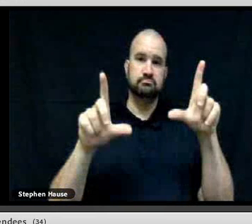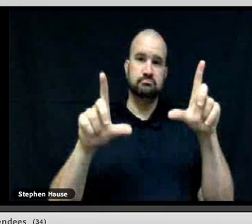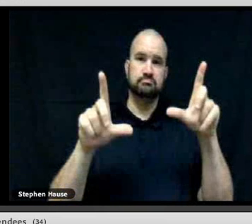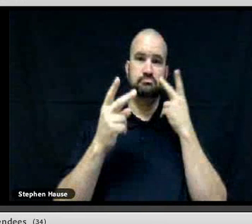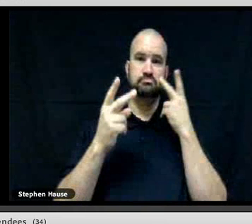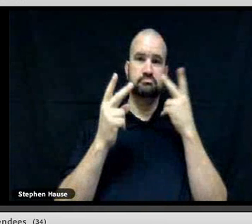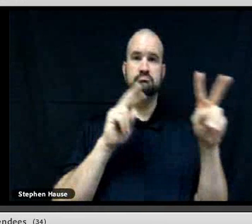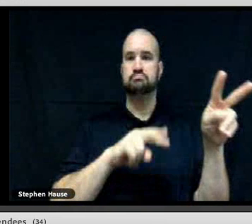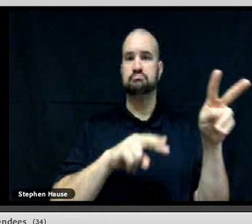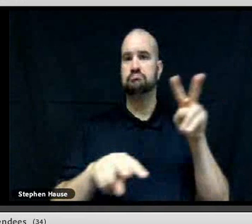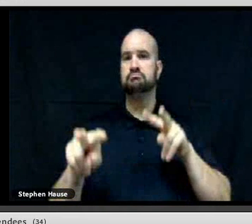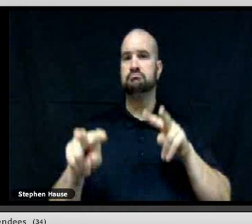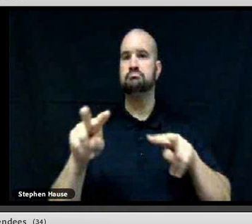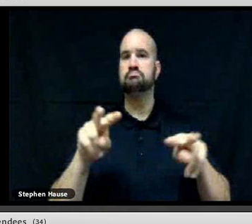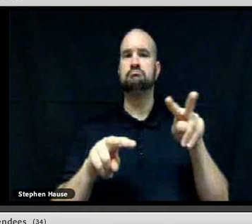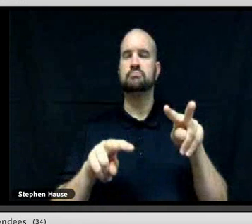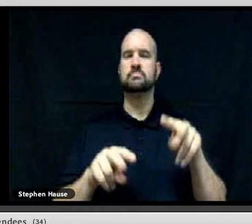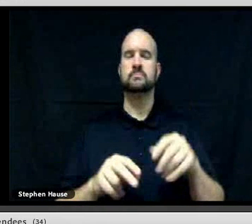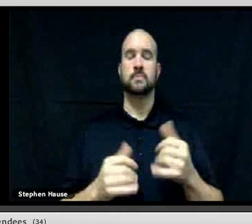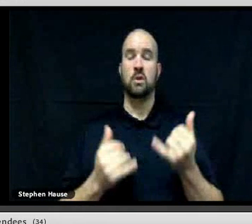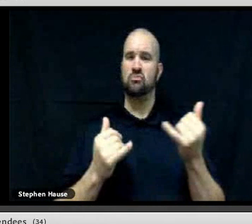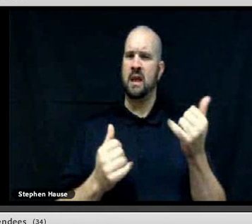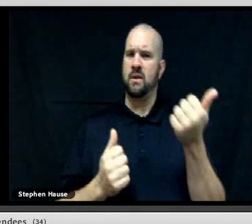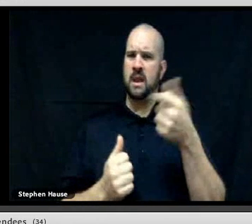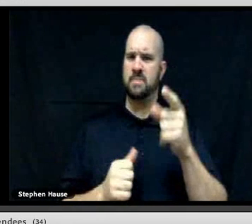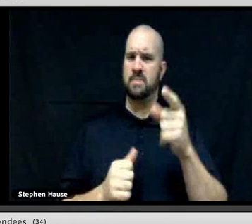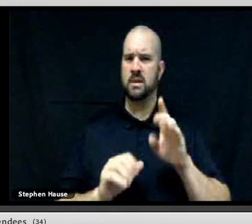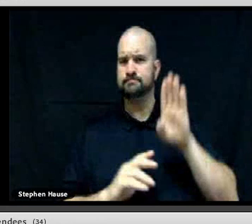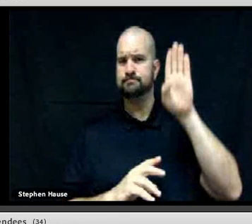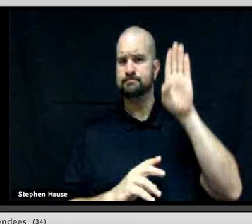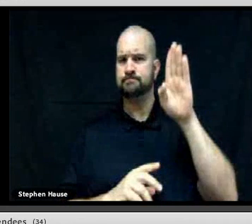Does anyone have any questions about DPLA before I move on to SSDN?